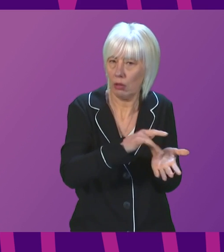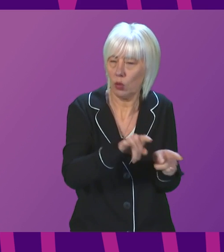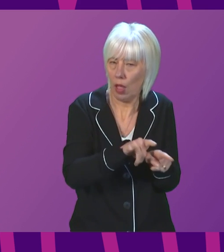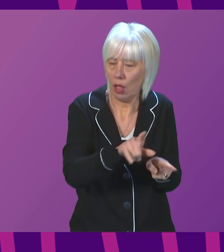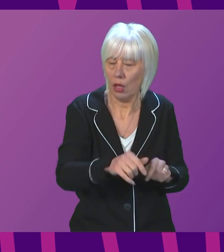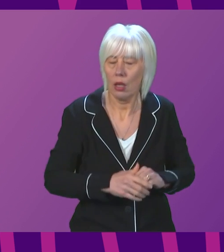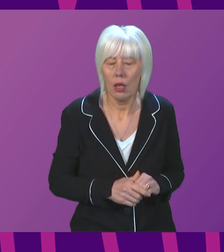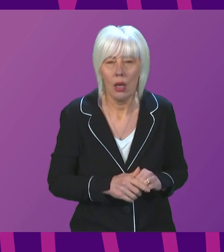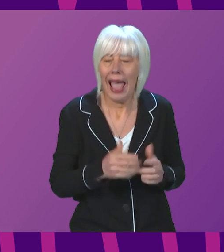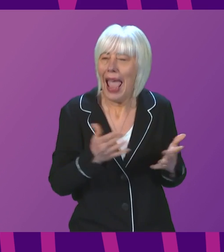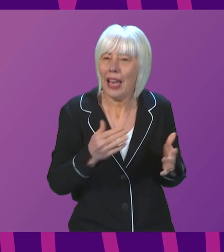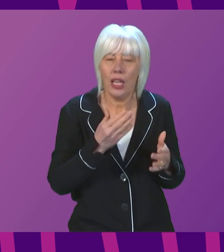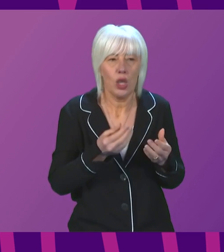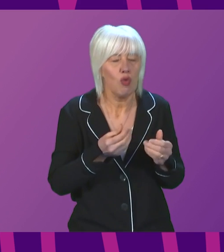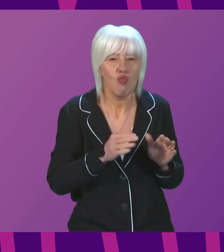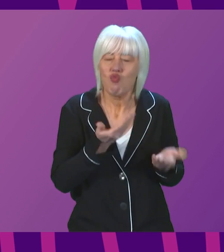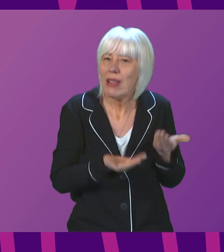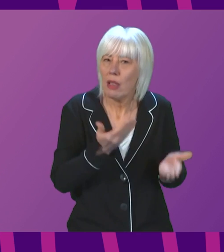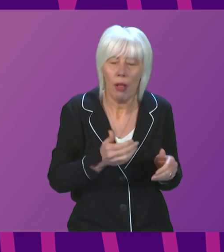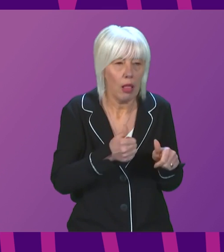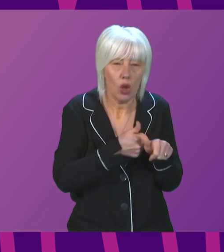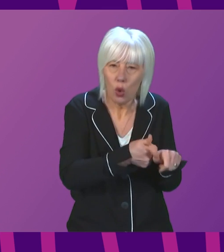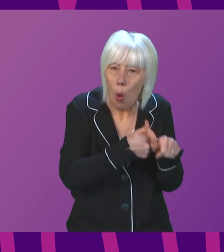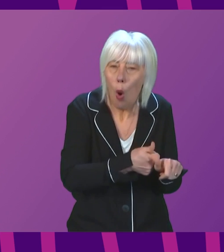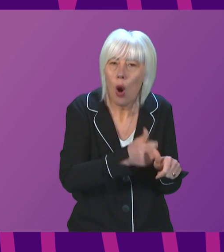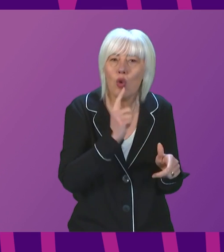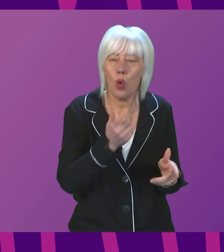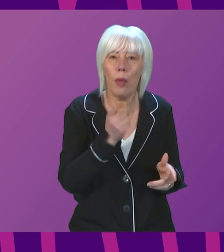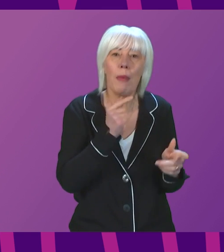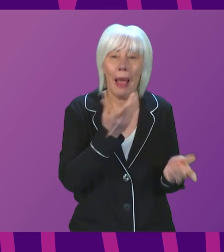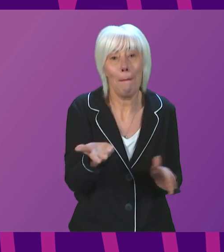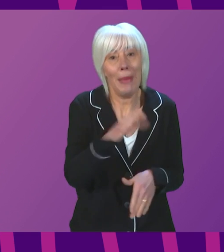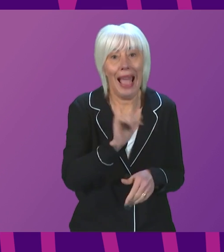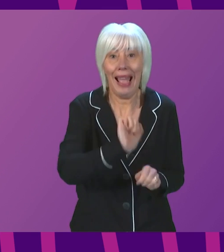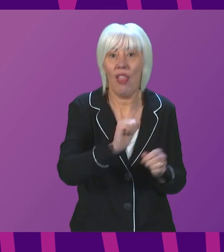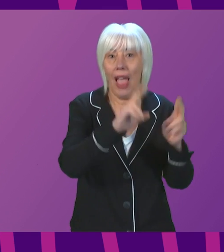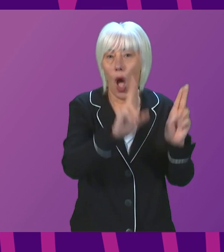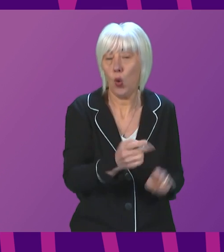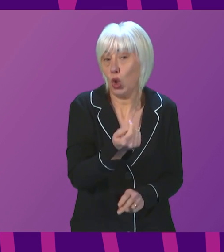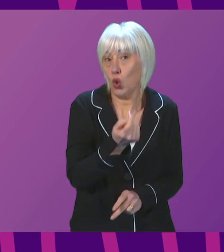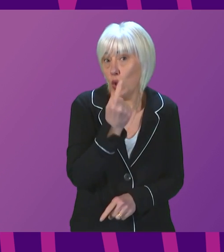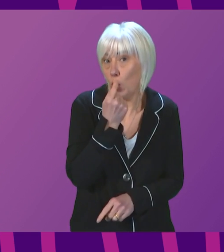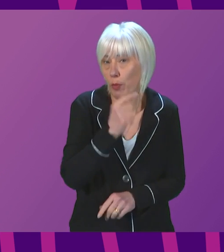we can to rectify the situation and get people back into their houses as soon as possible.